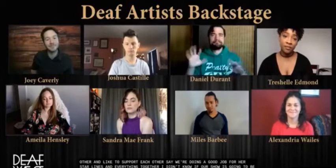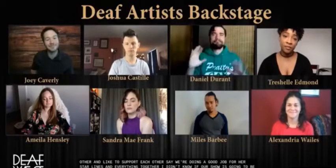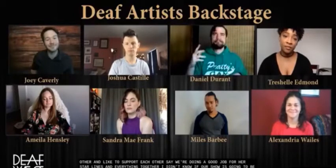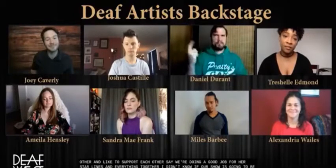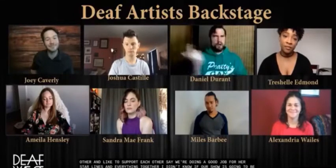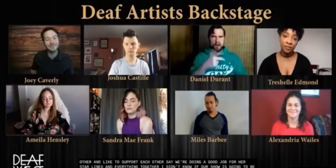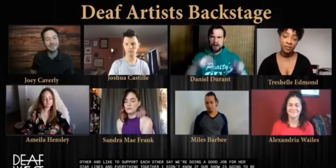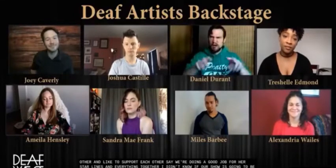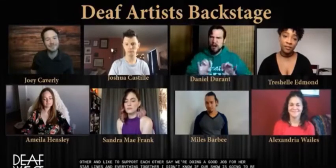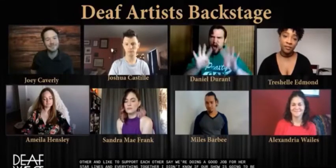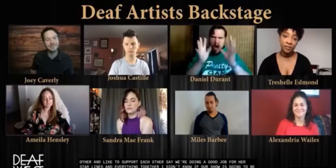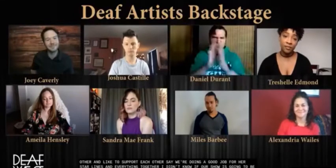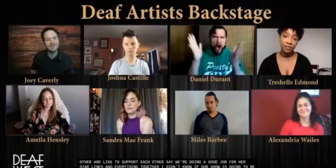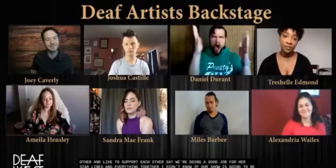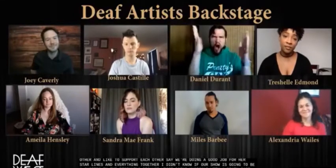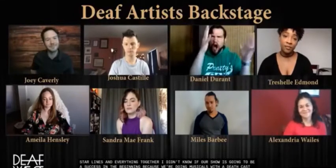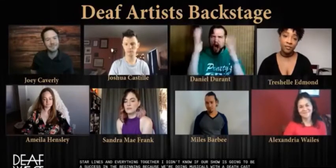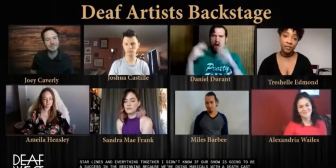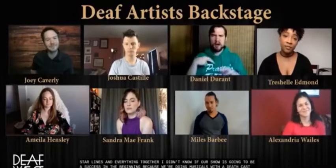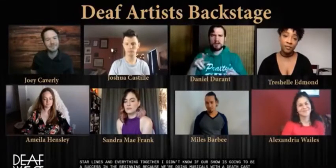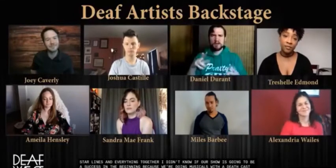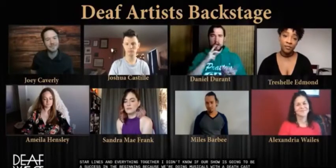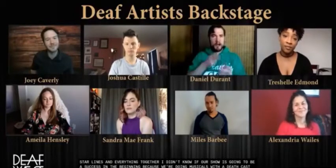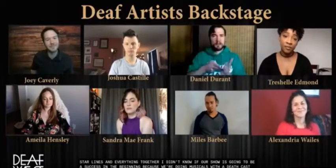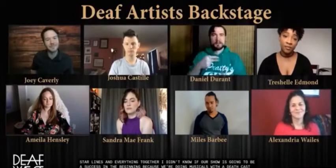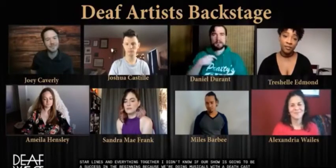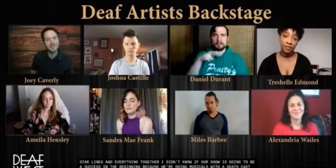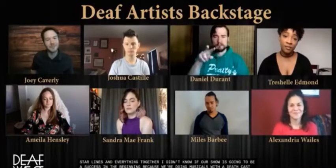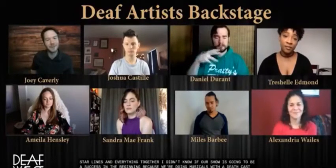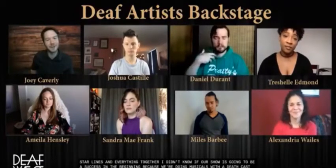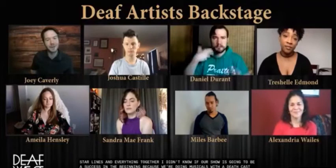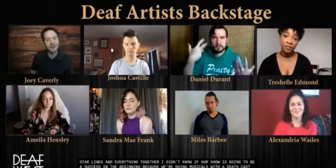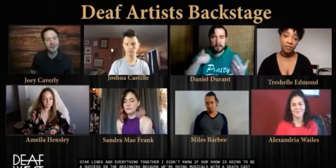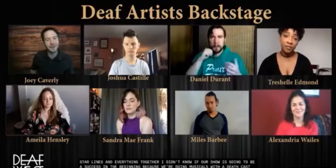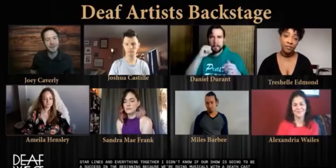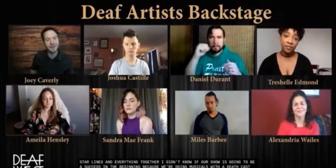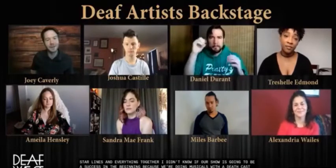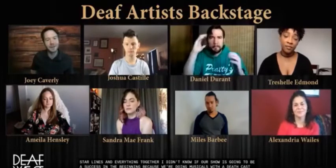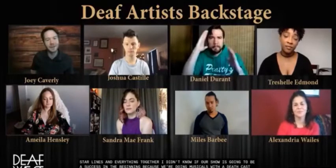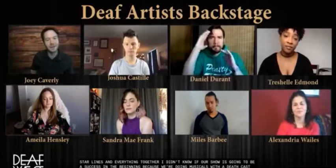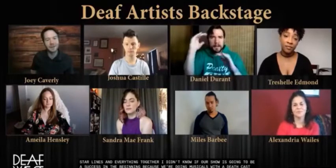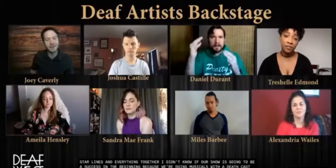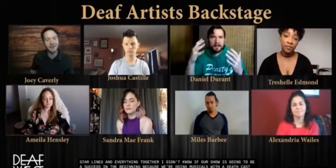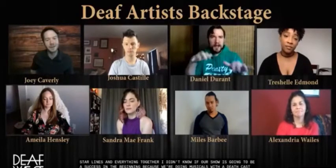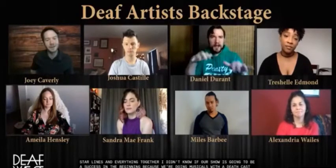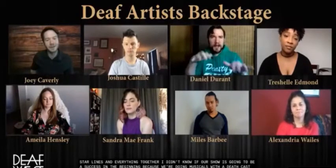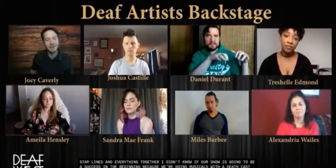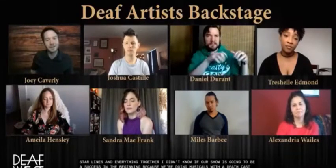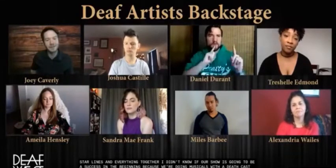I mean we all took a bow, of course, but just seeing that standing ovation. The first time it happened.